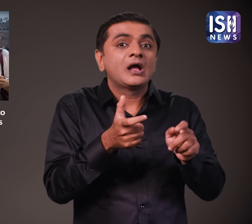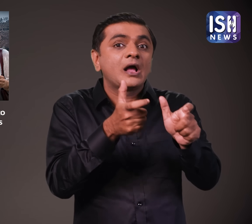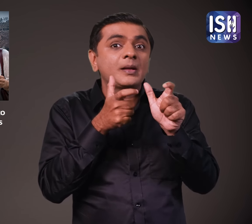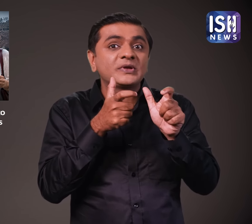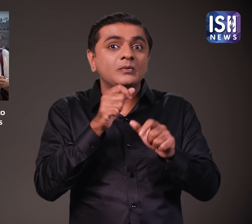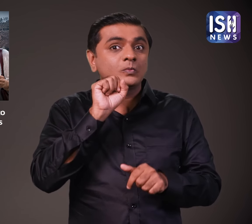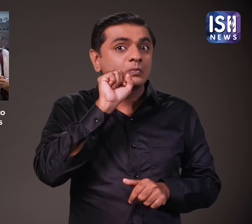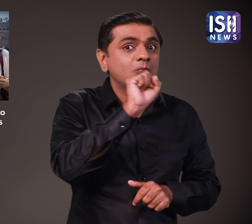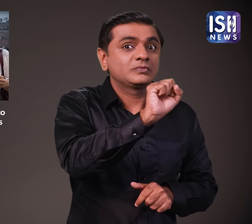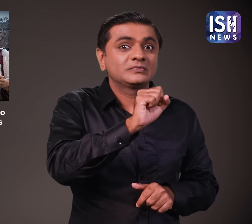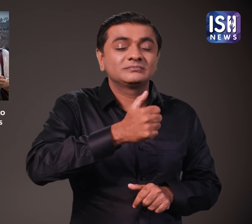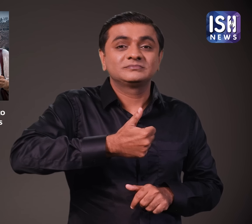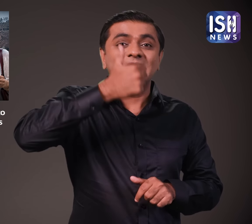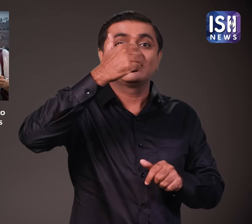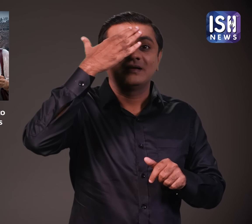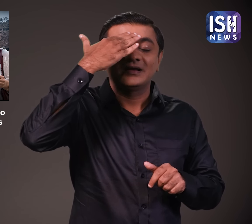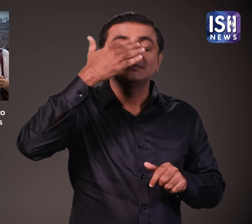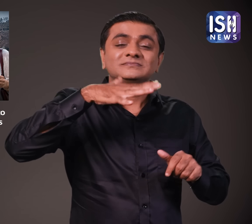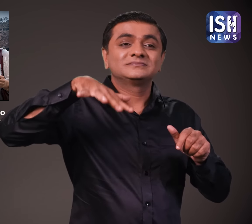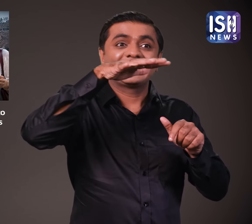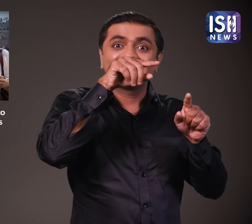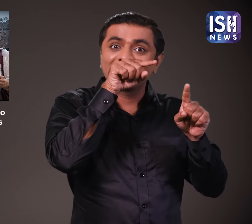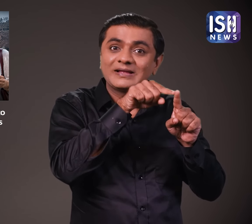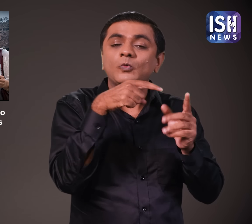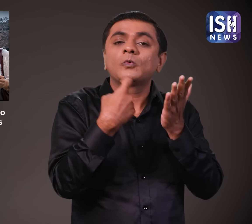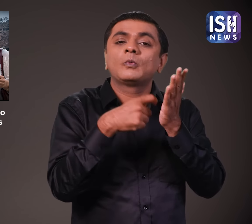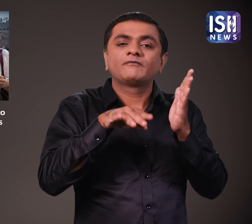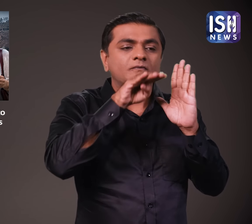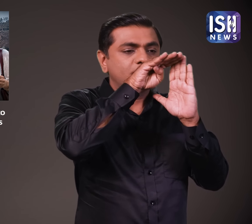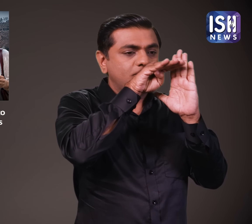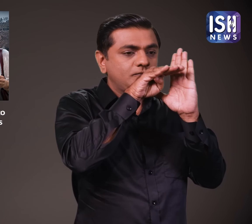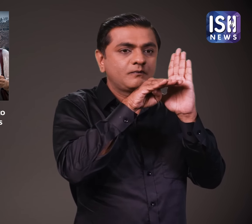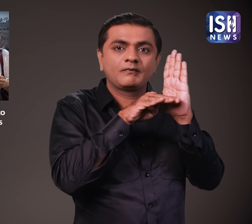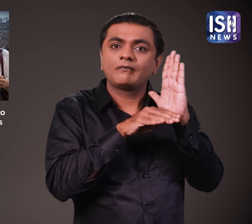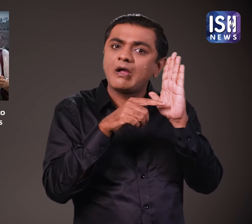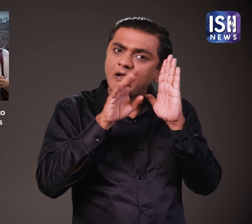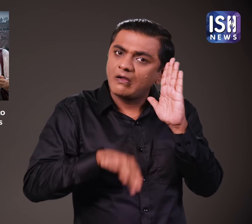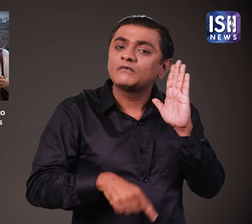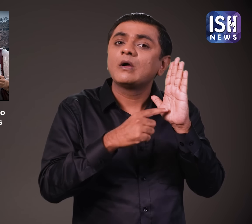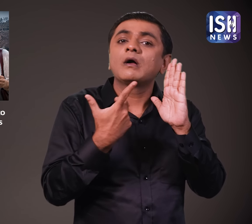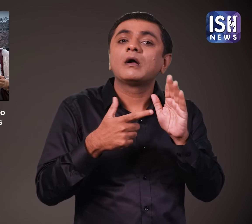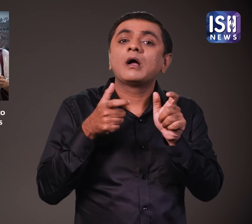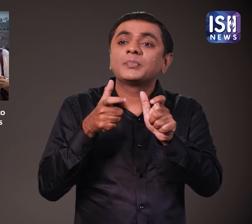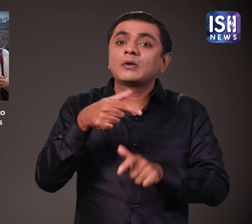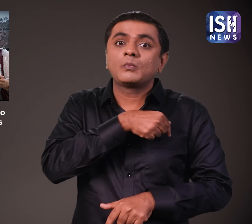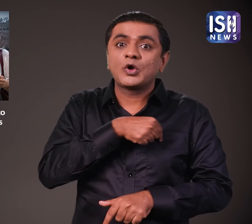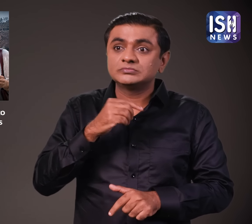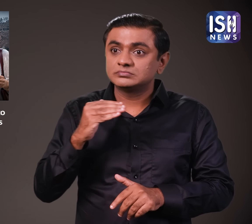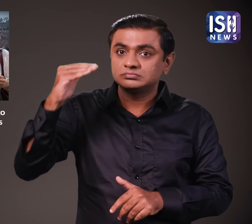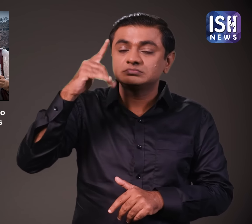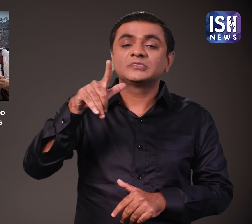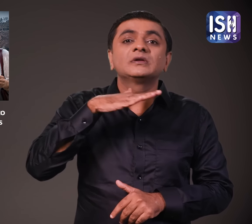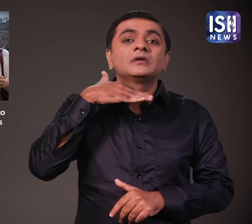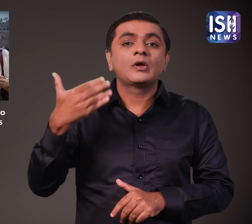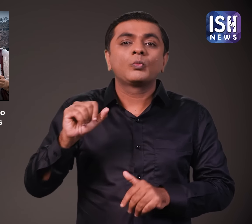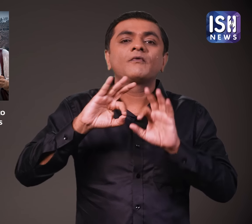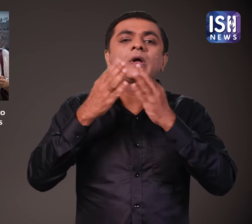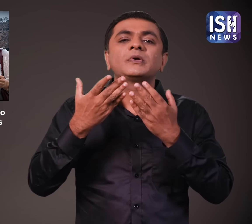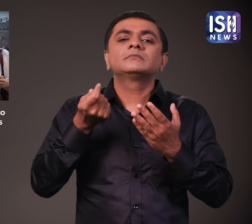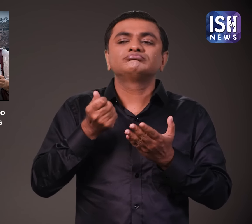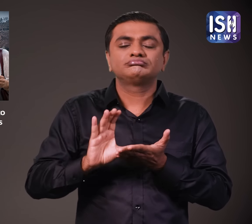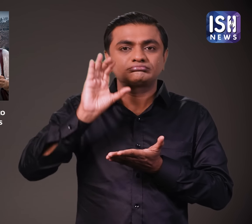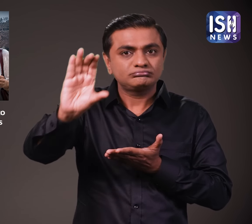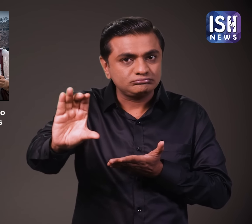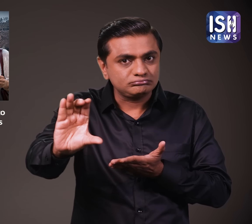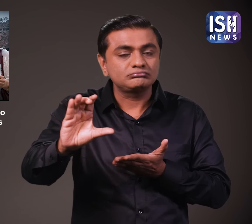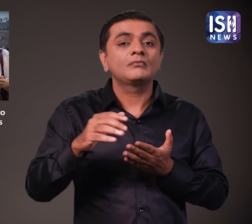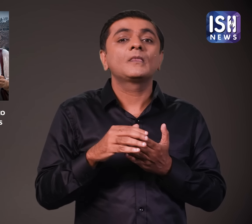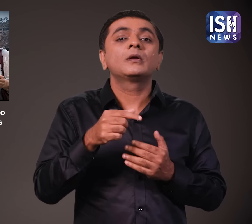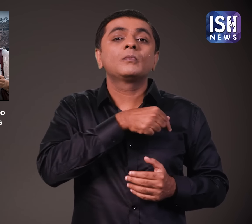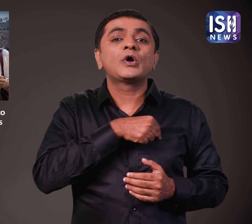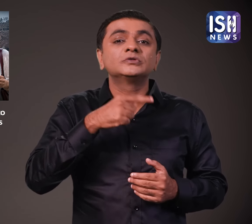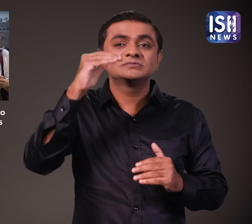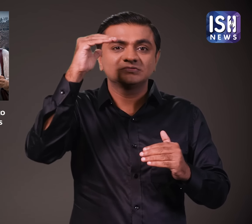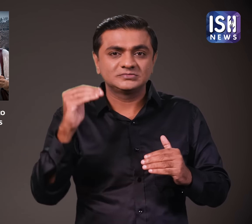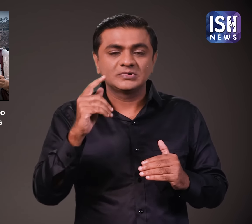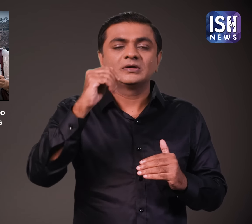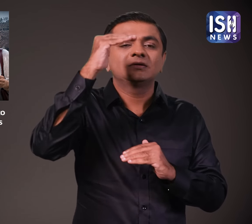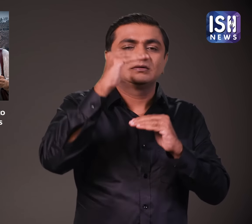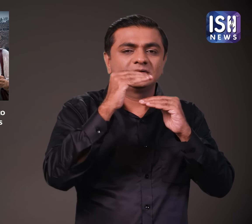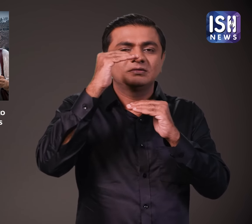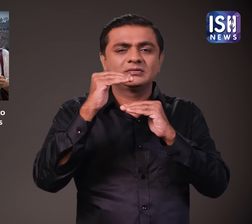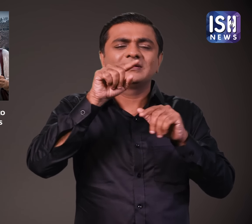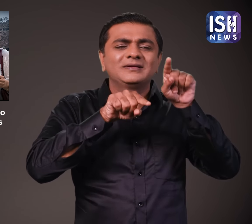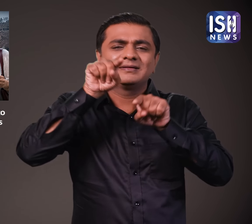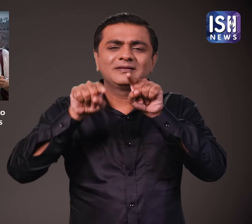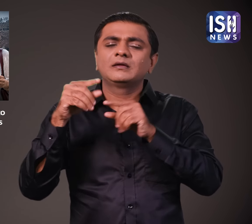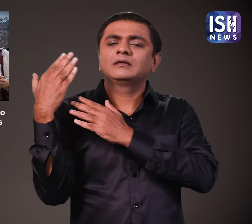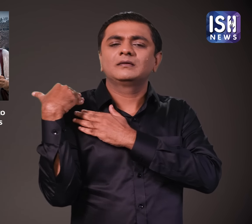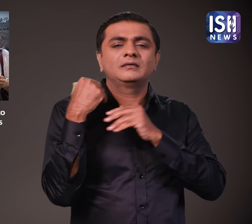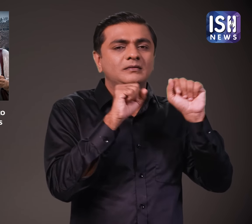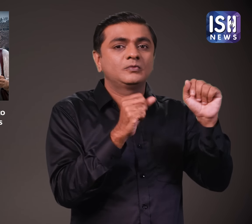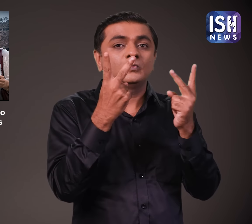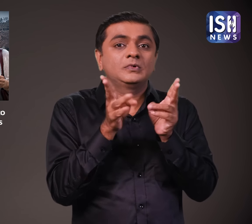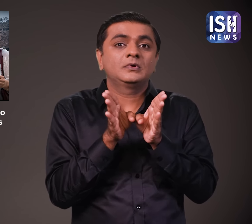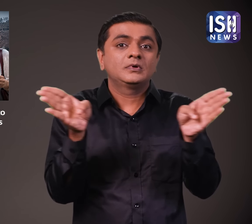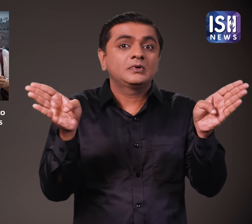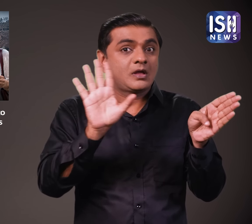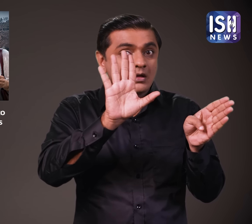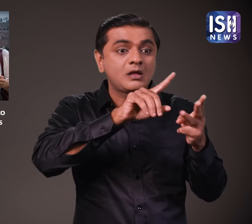Under Army rules, compensation is linked to rank, with higher-ranking personnel receiving higher compensation.